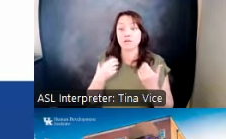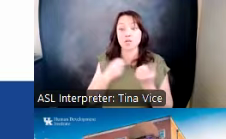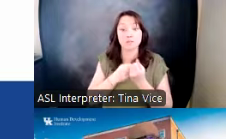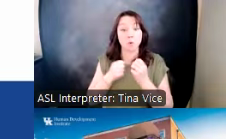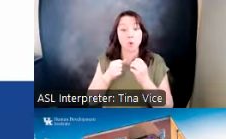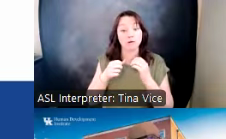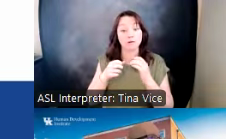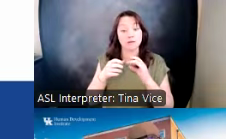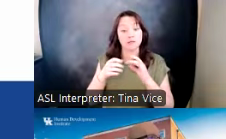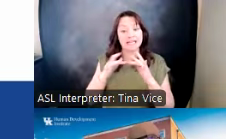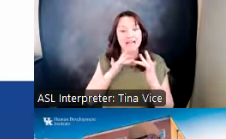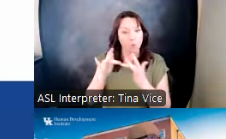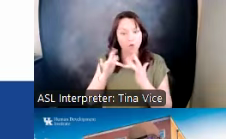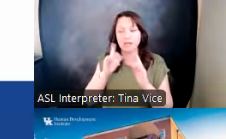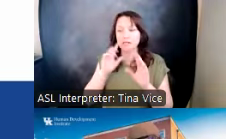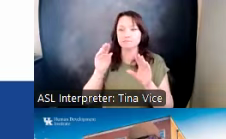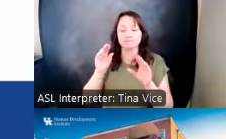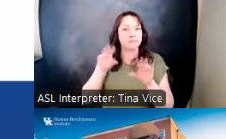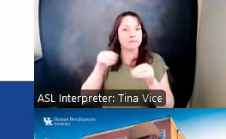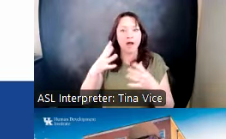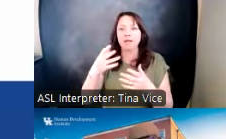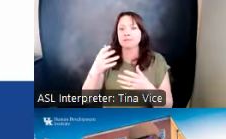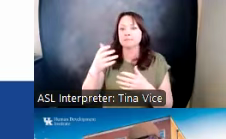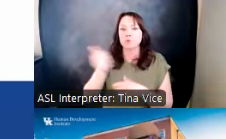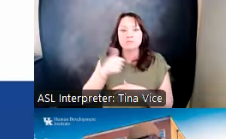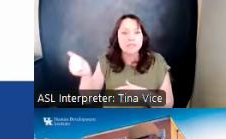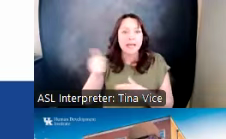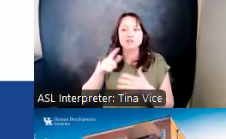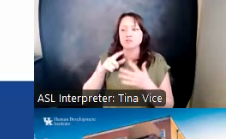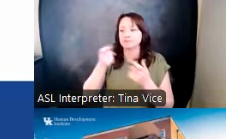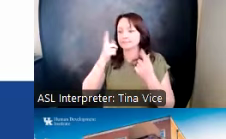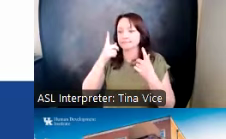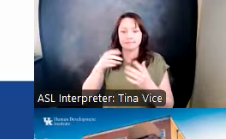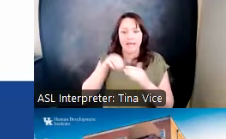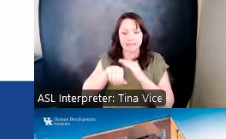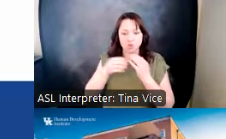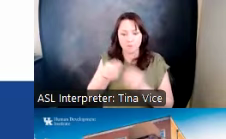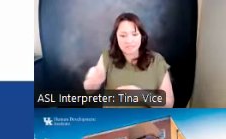with transportation or understanding and accessing materials or having those unique considerations or accommodation